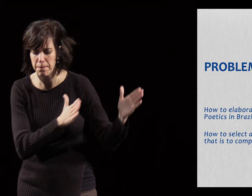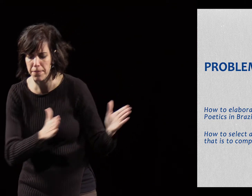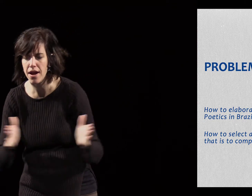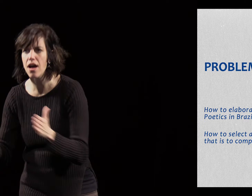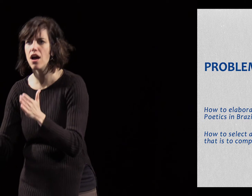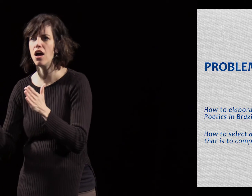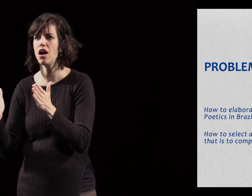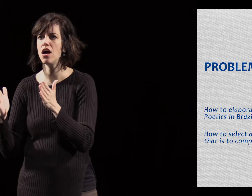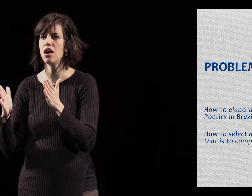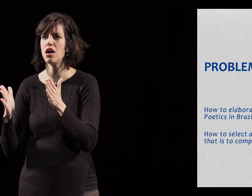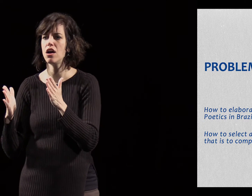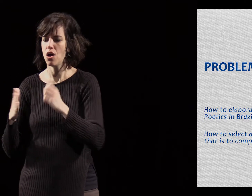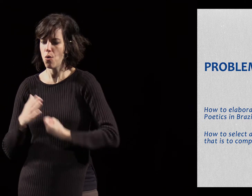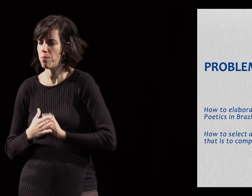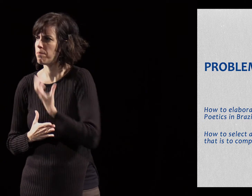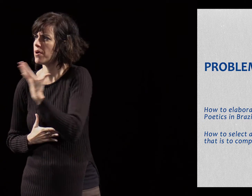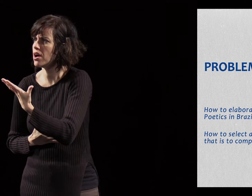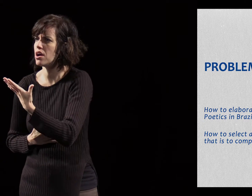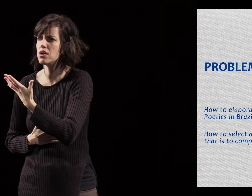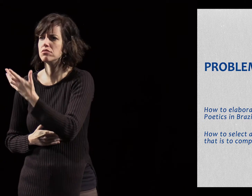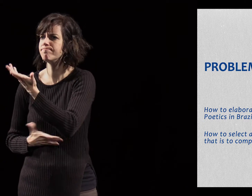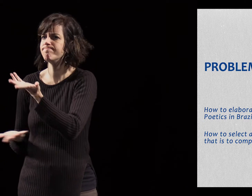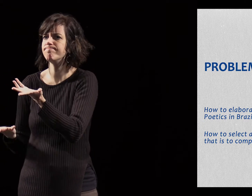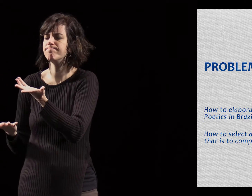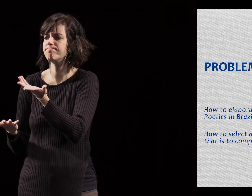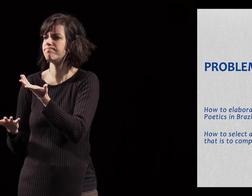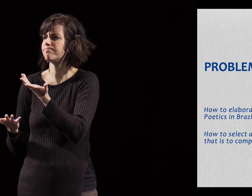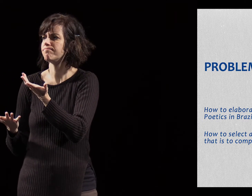What's the best approach? How do we plan to do this?